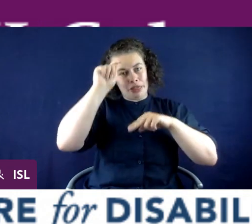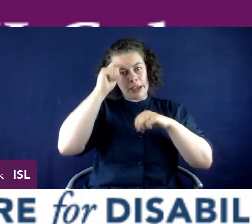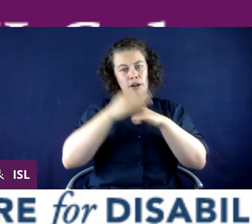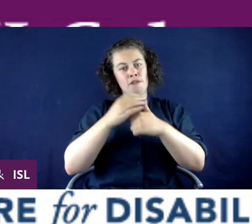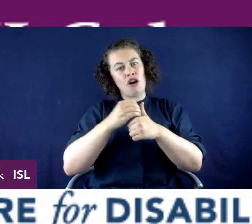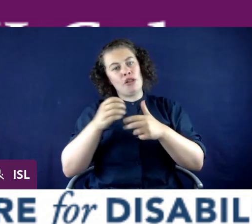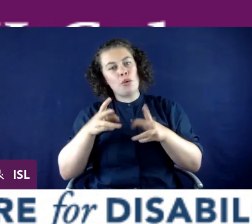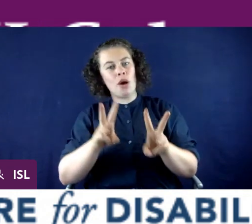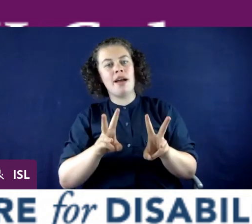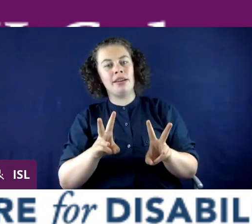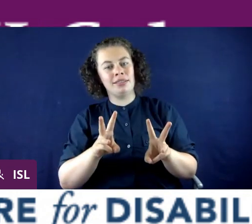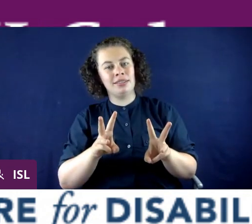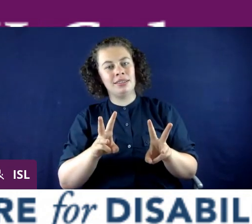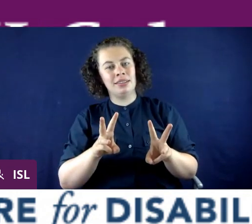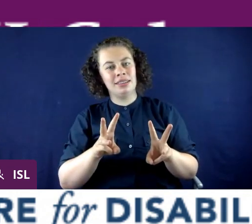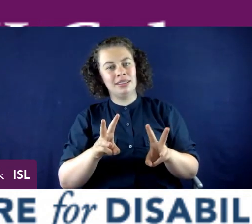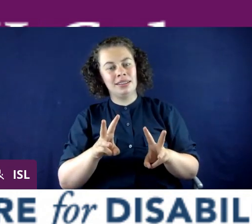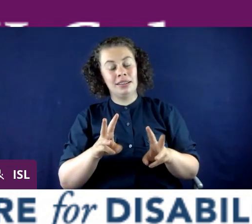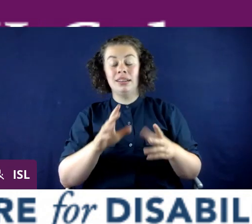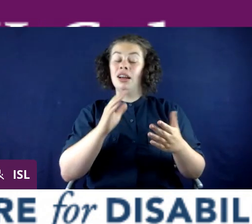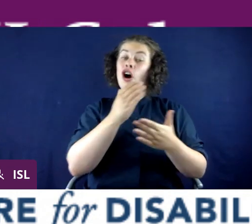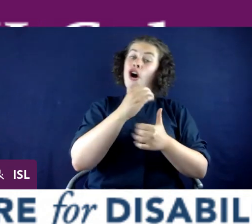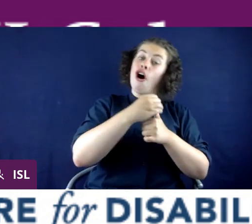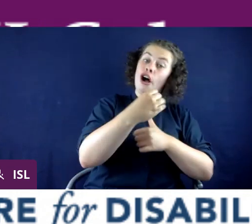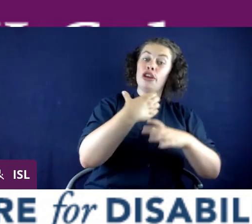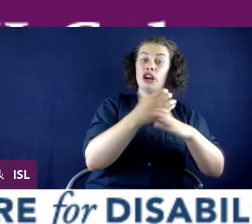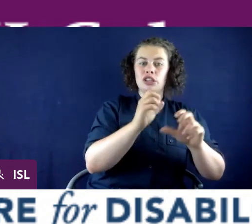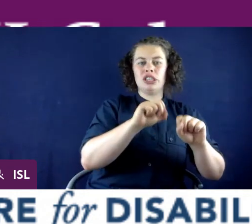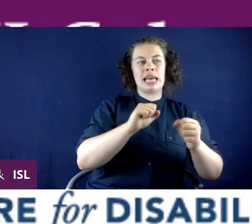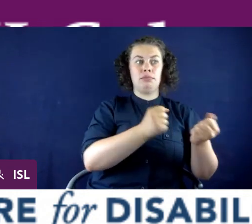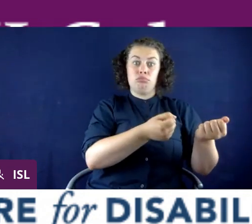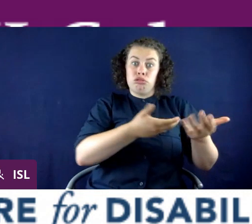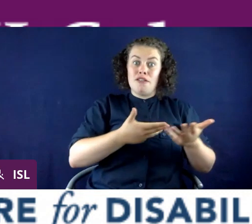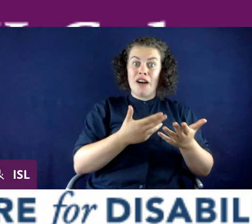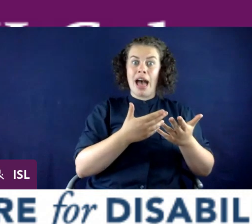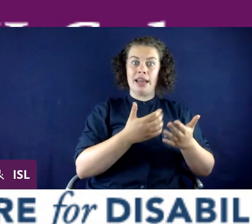This provides you with assistance but isolates you in many more ways, so